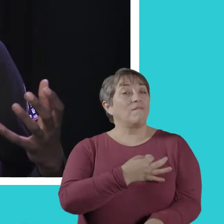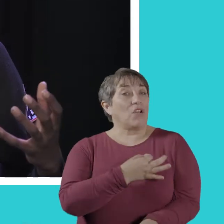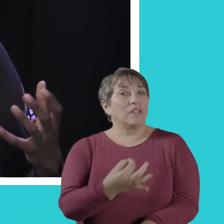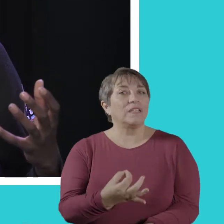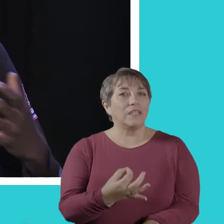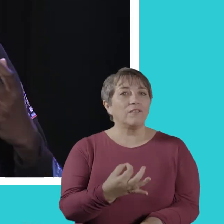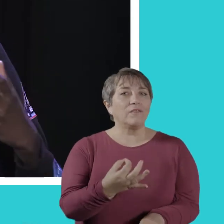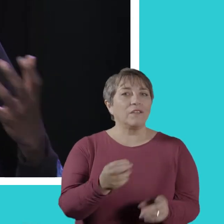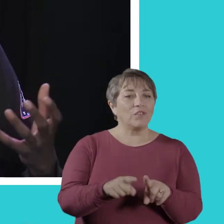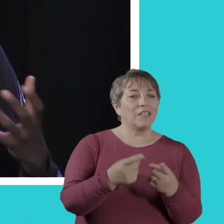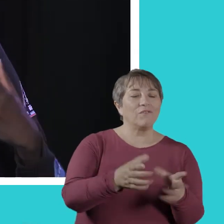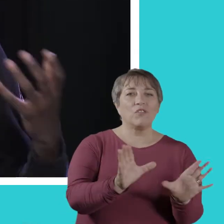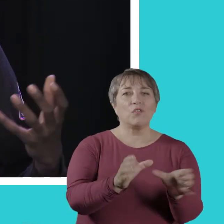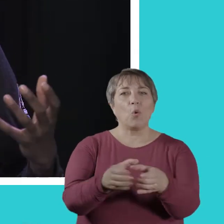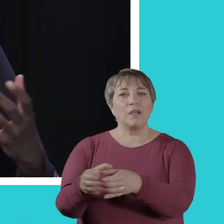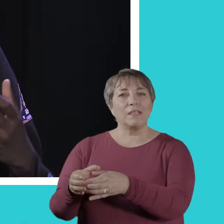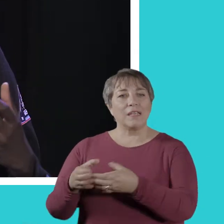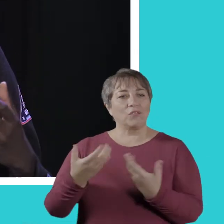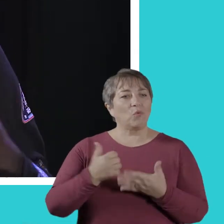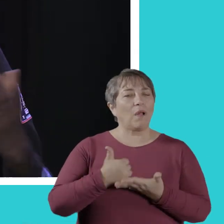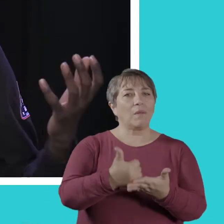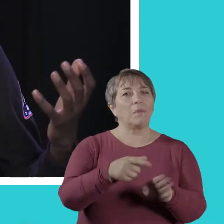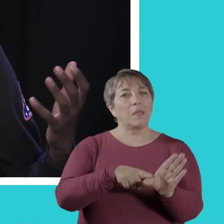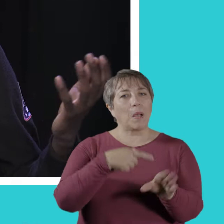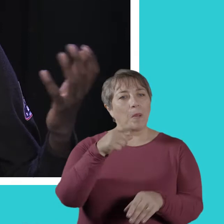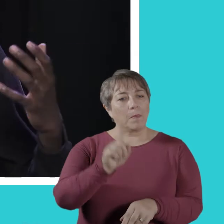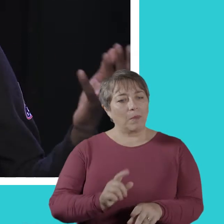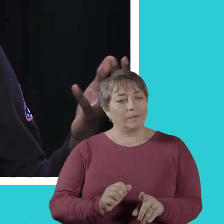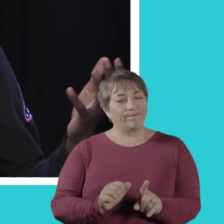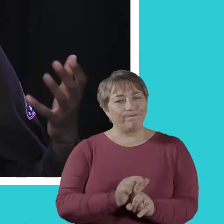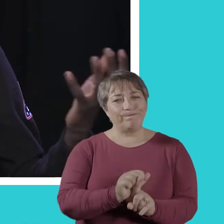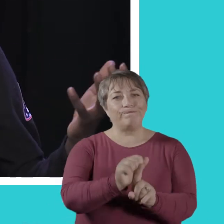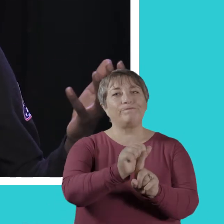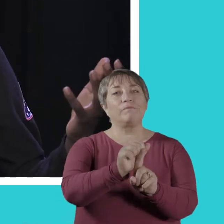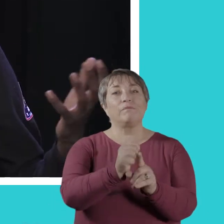organizations to aid young people for the better. And yeah I'm extremely happy and honored to be